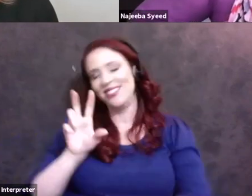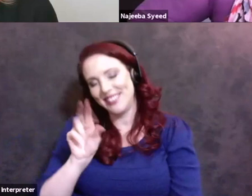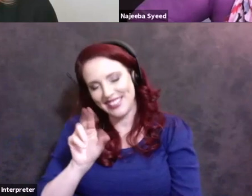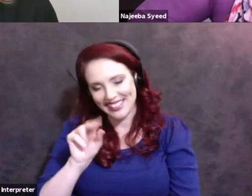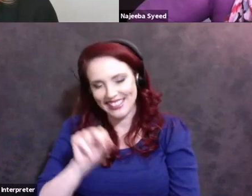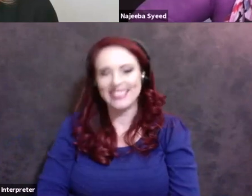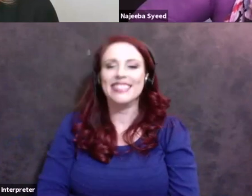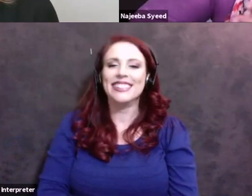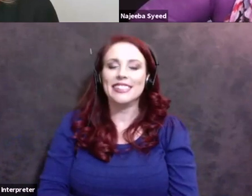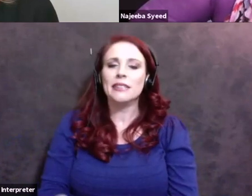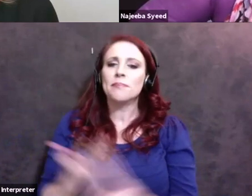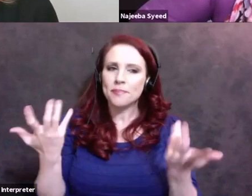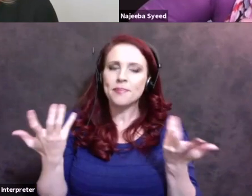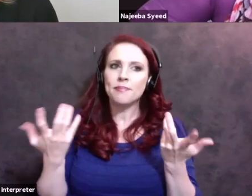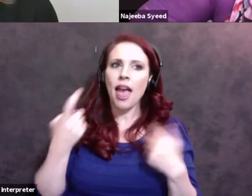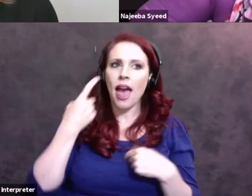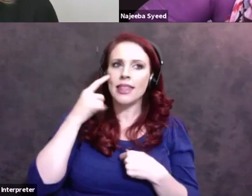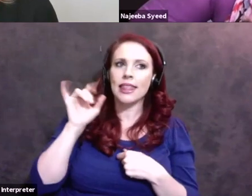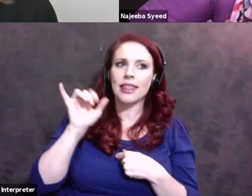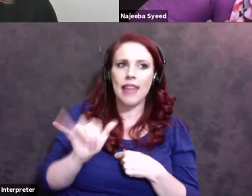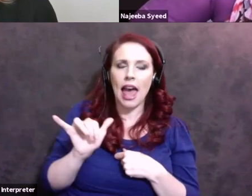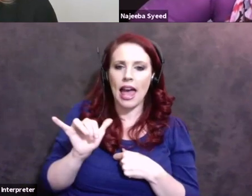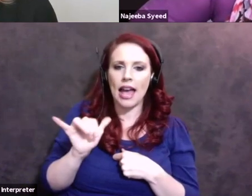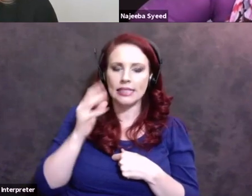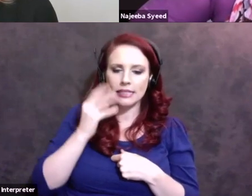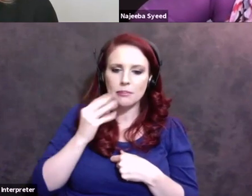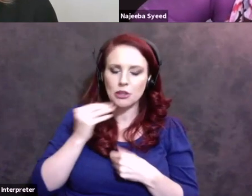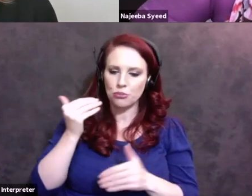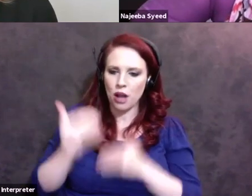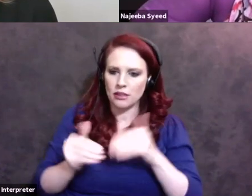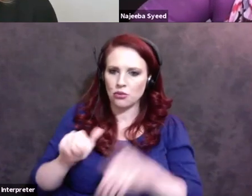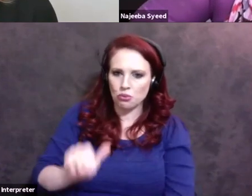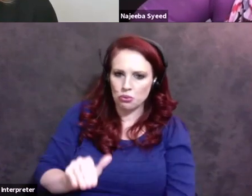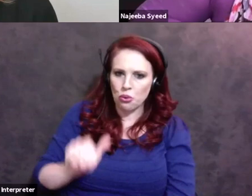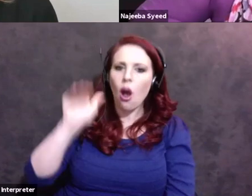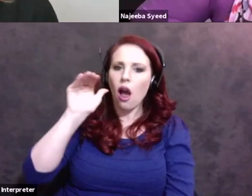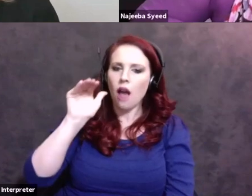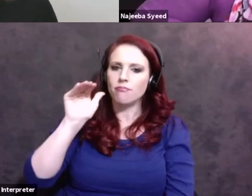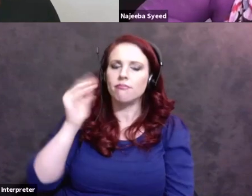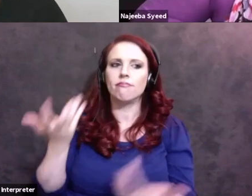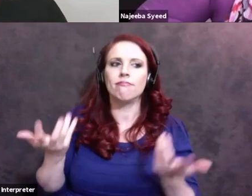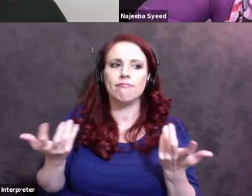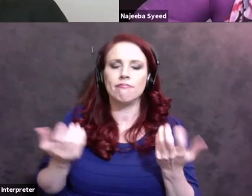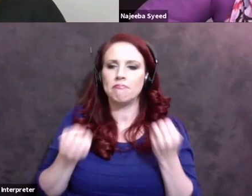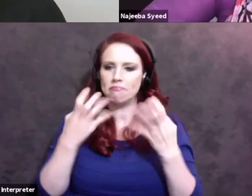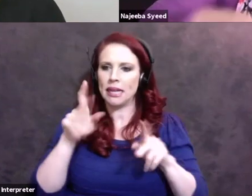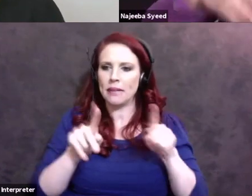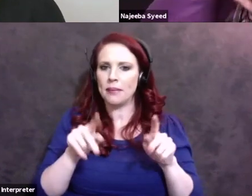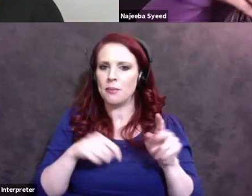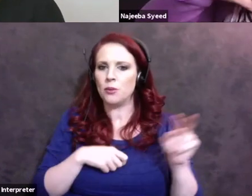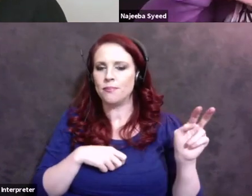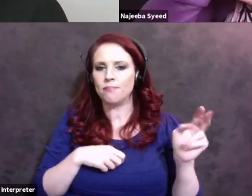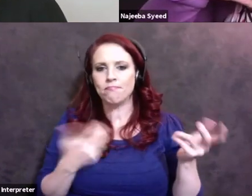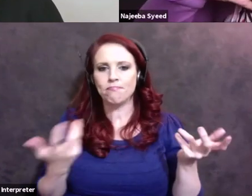I think that process of when I was growing up, a lot of folks would consider their bi